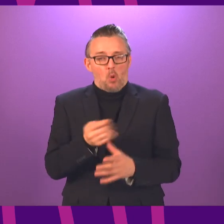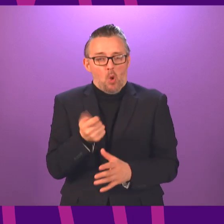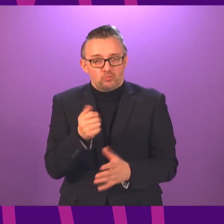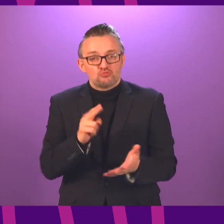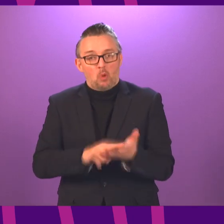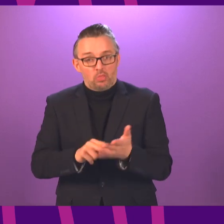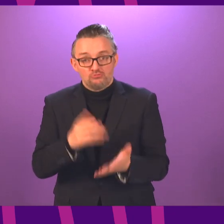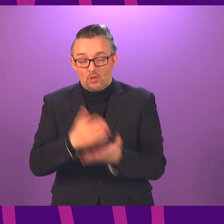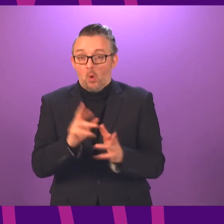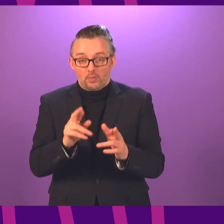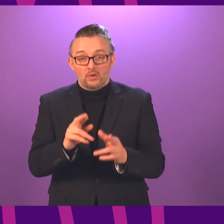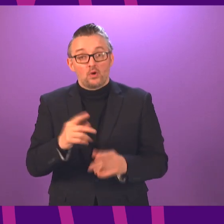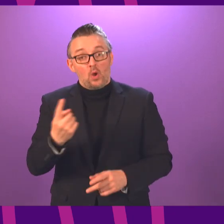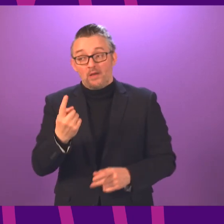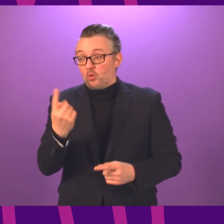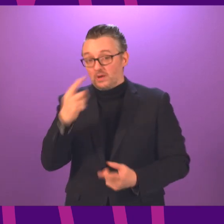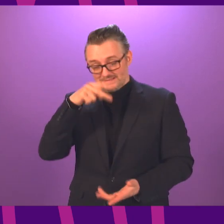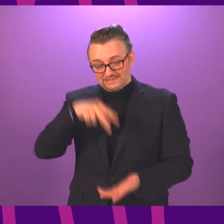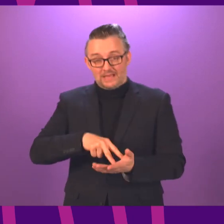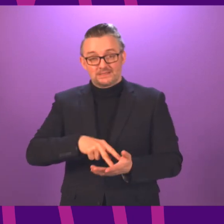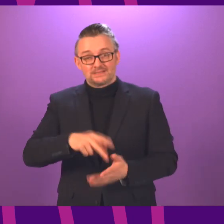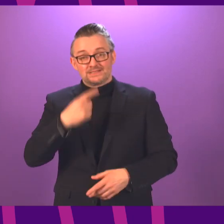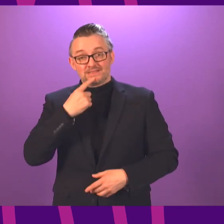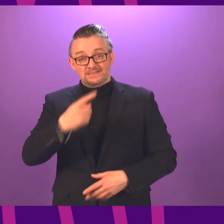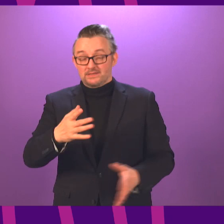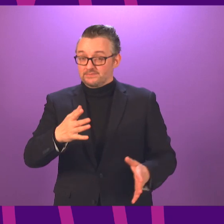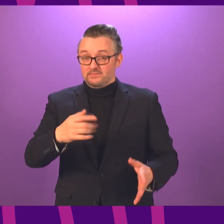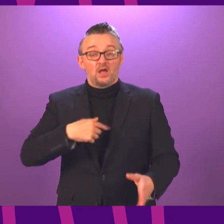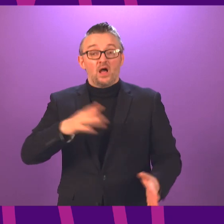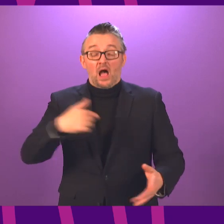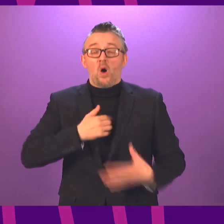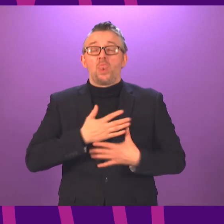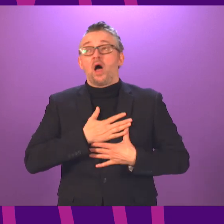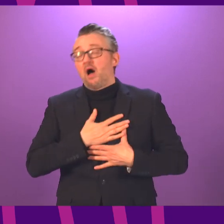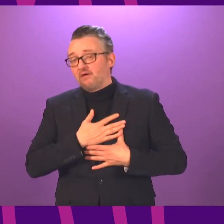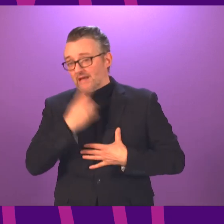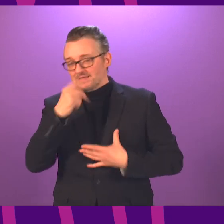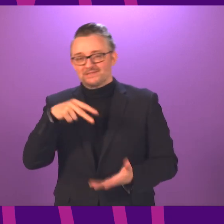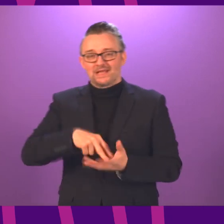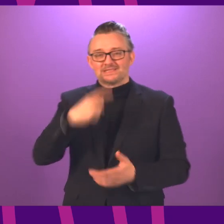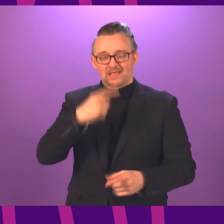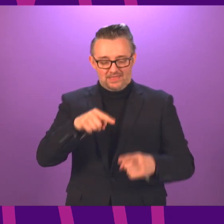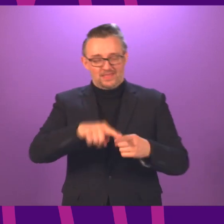to normality is a reality. However, tempting though it is to say that by date X we will